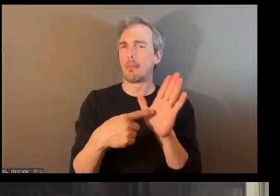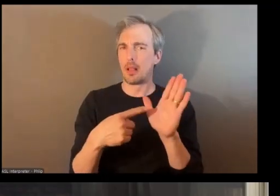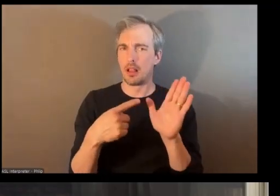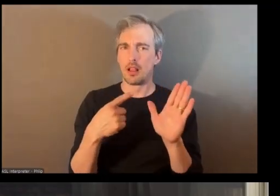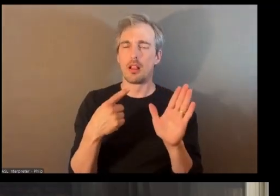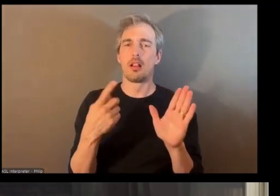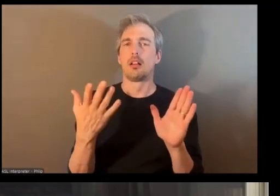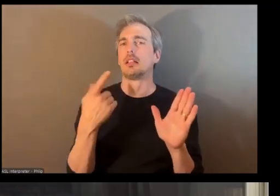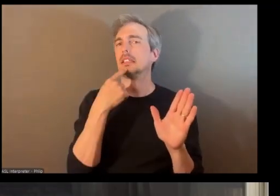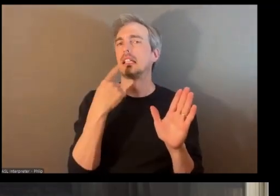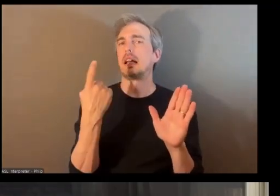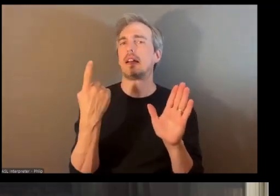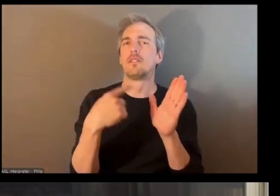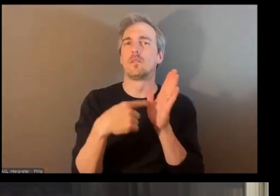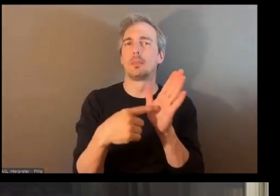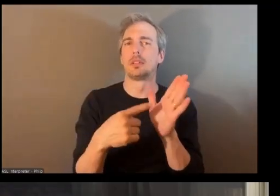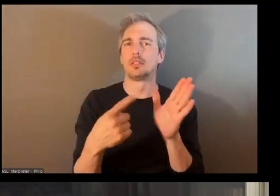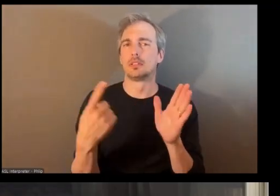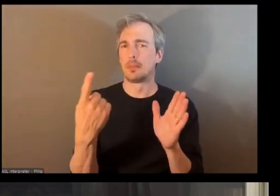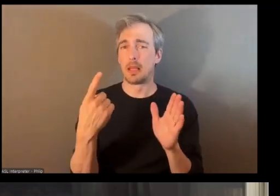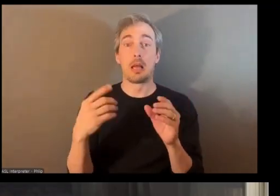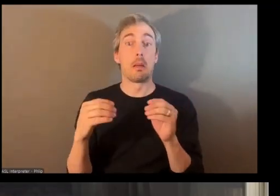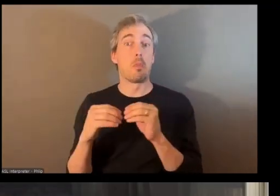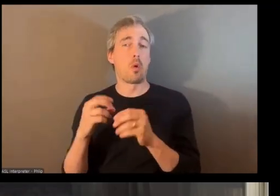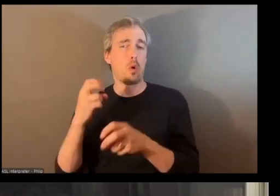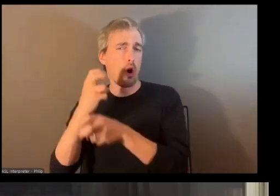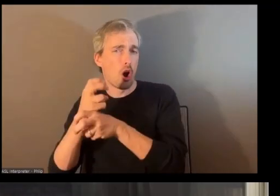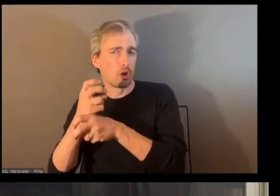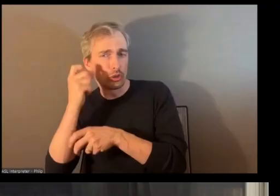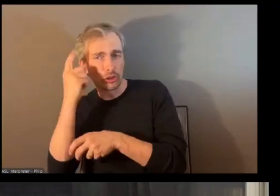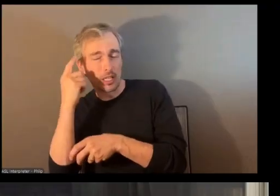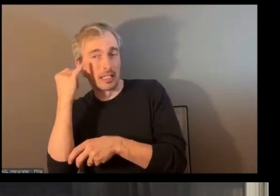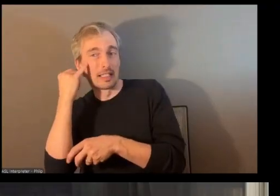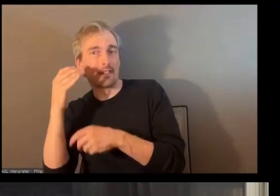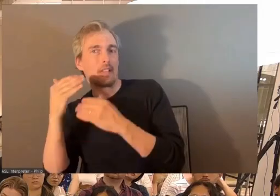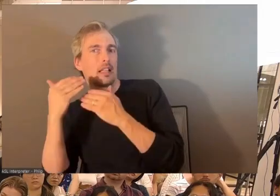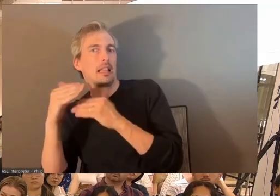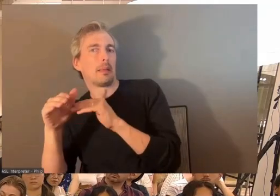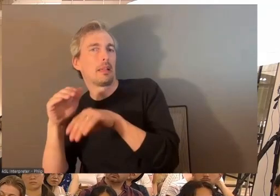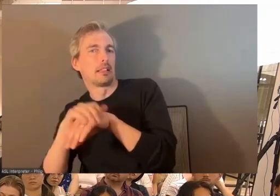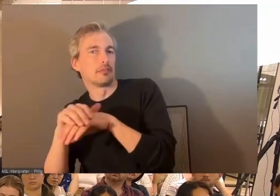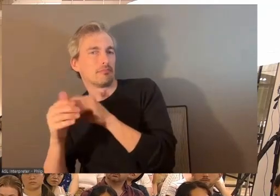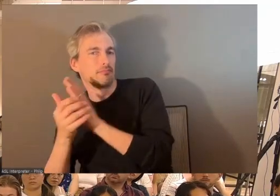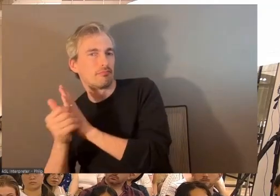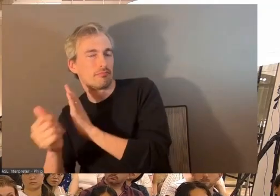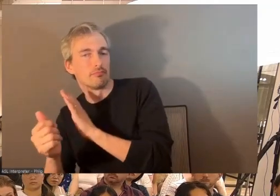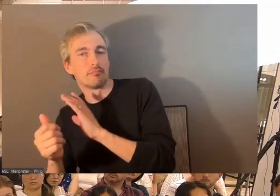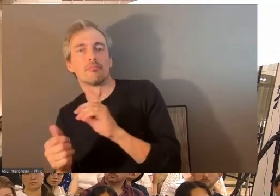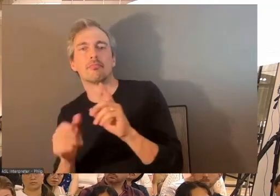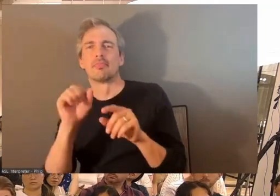difficult to understand, with limited... Yeah. Some of these design principles. Like the audiobook one you had about the pausing after every sentence.